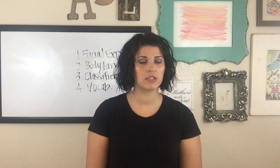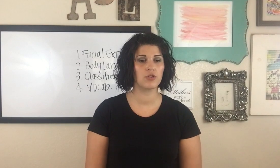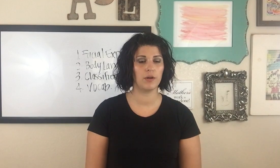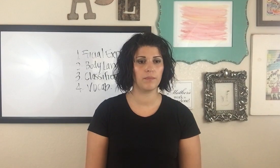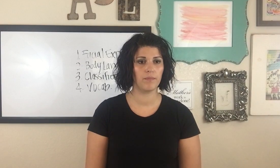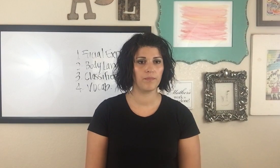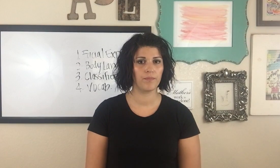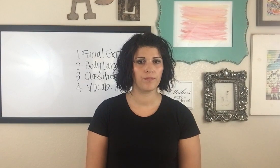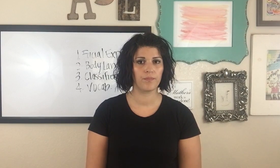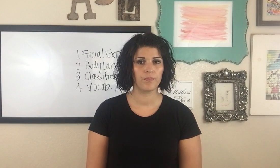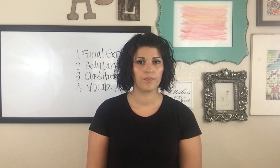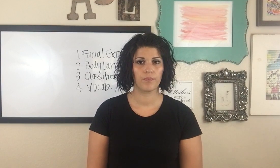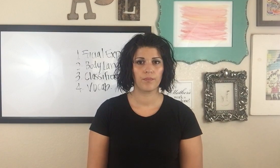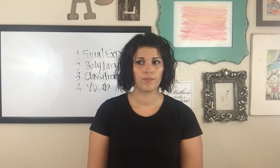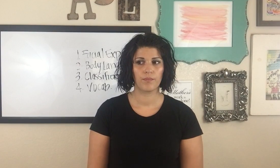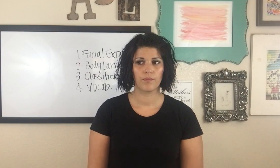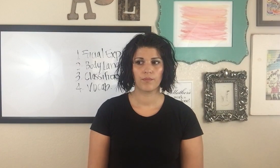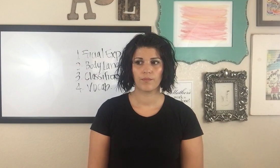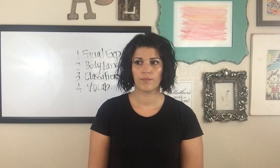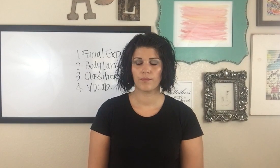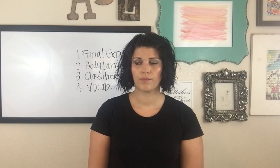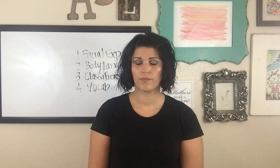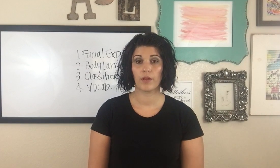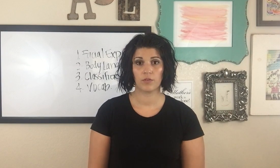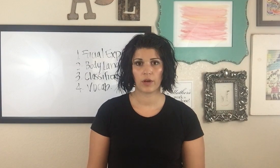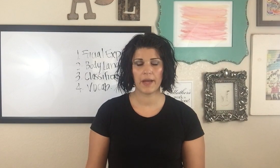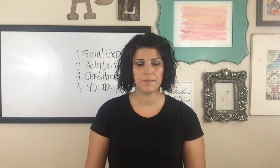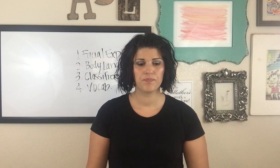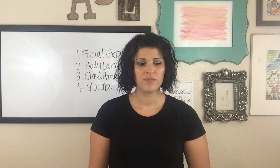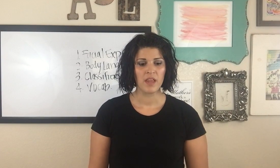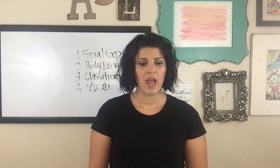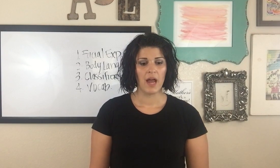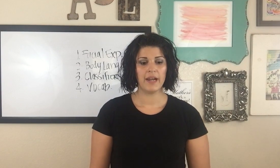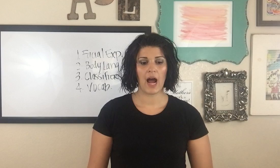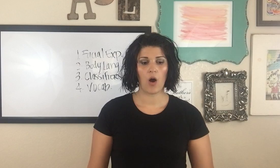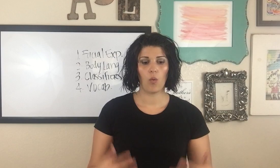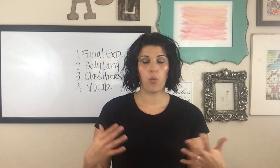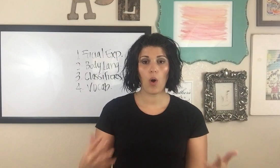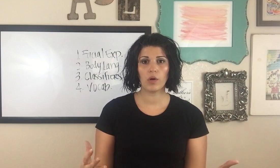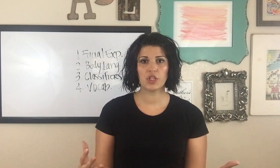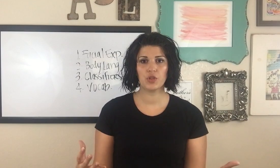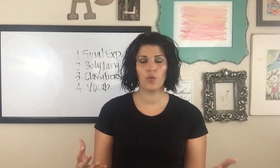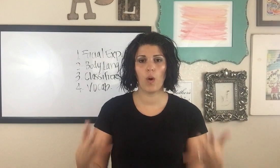Let's do it. Okay. Now, what would you,